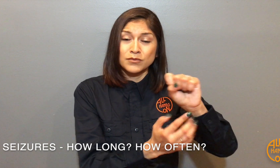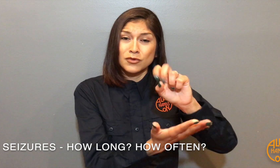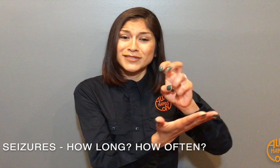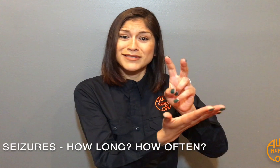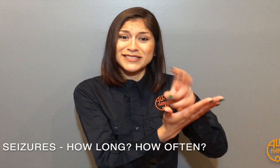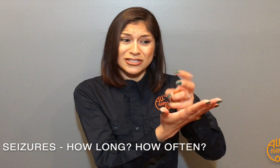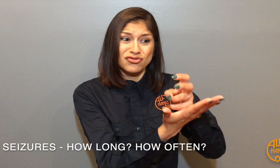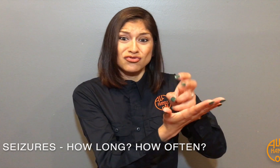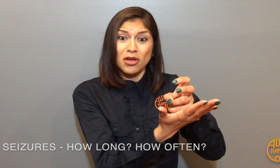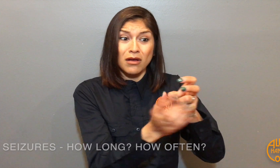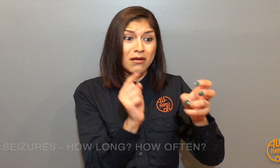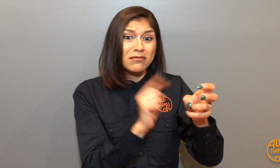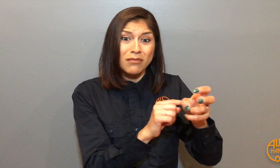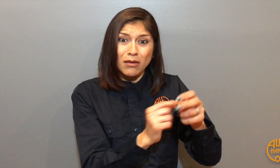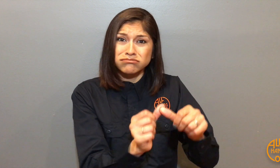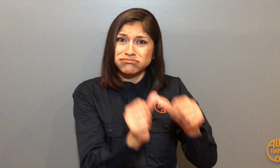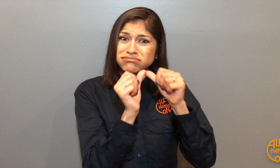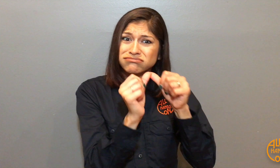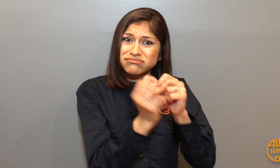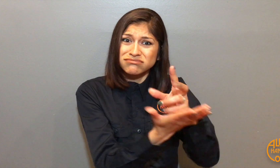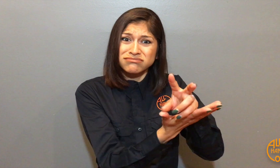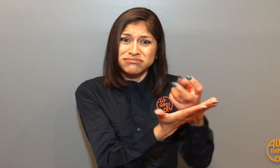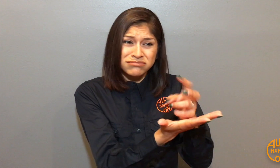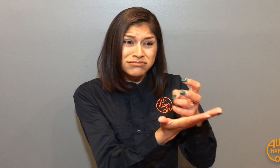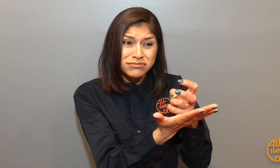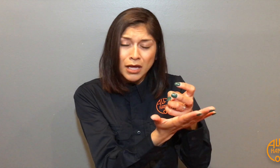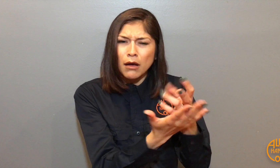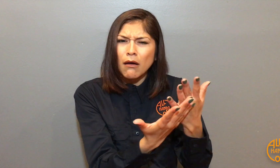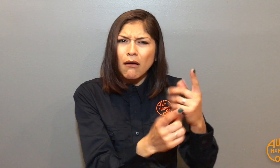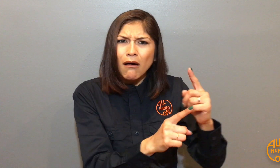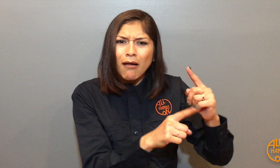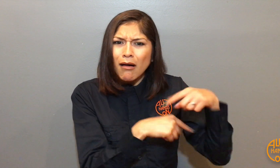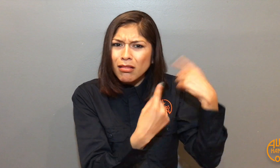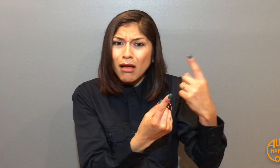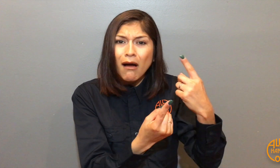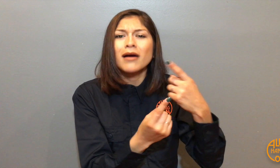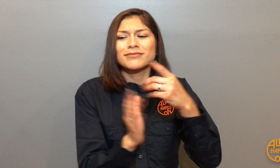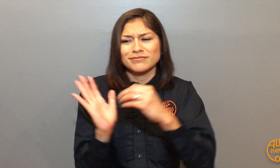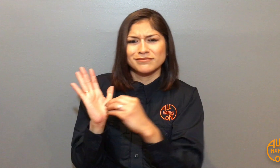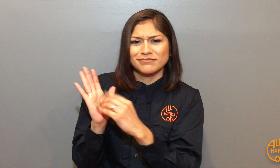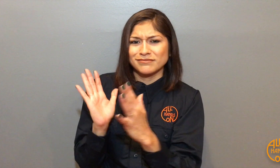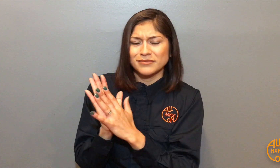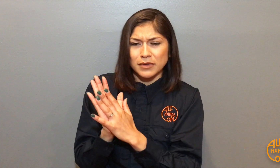have any kind of seizures that are for long periods of time, document that here